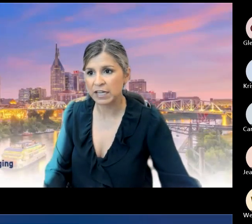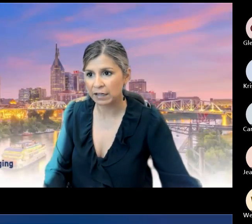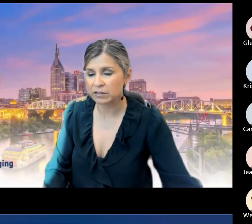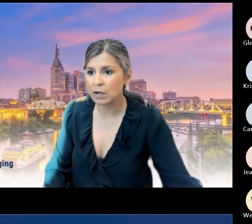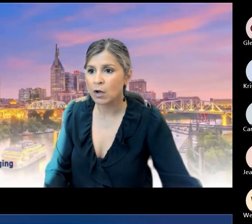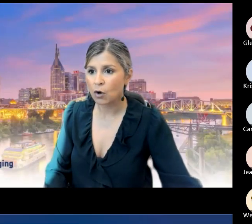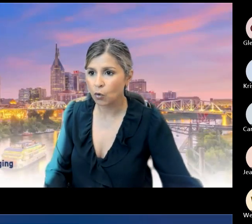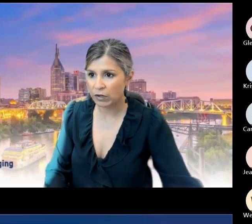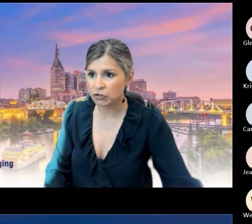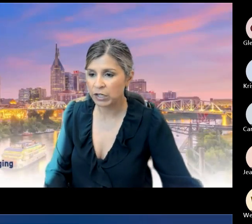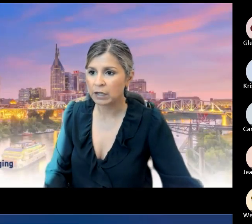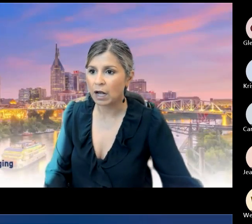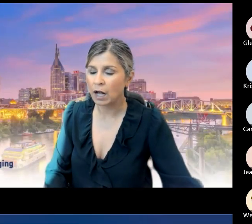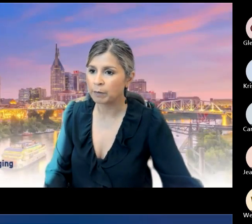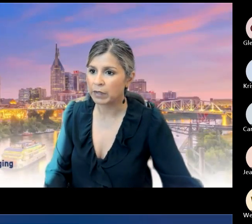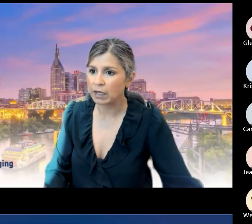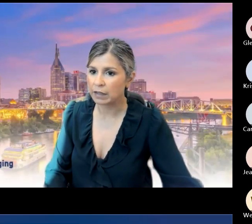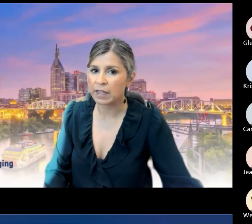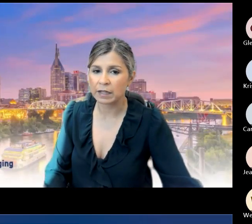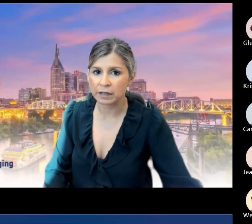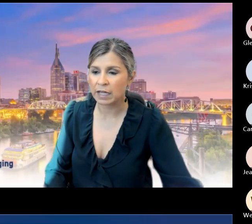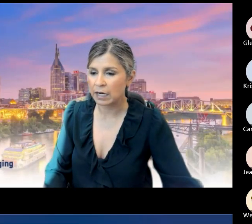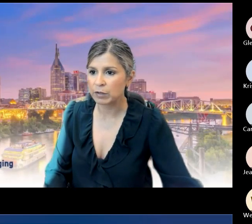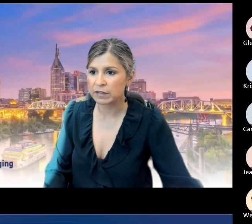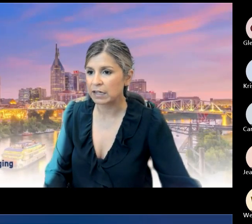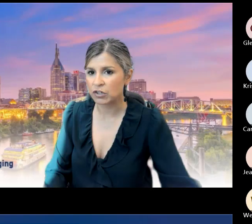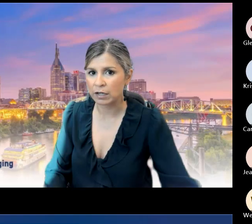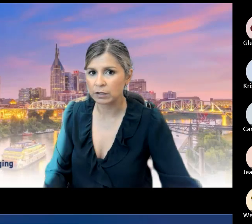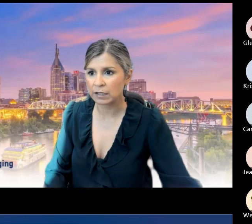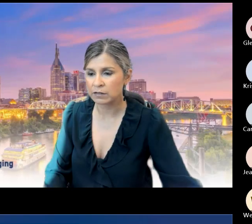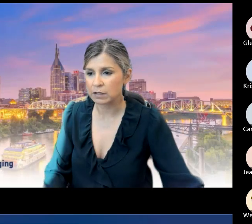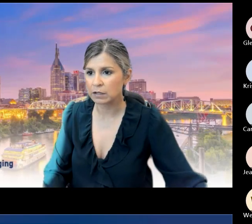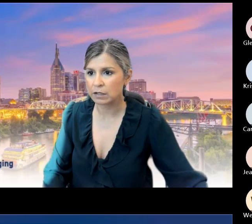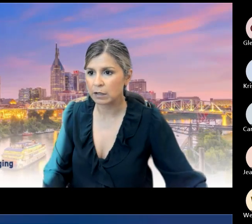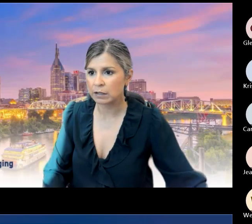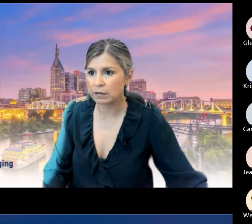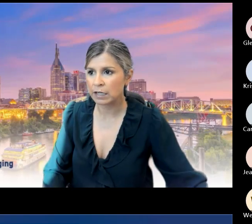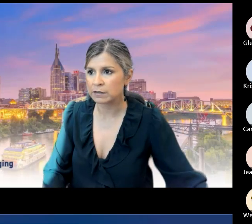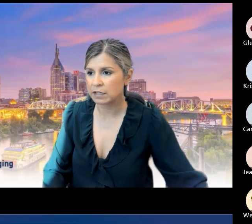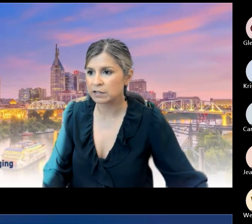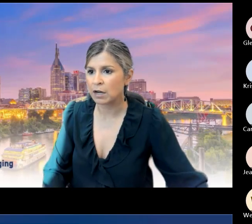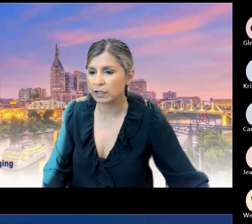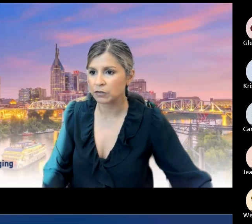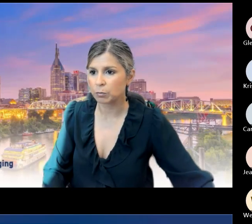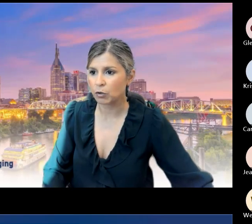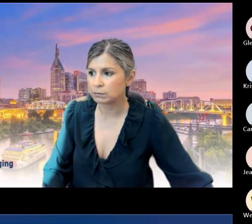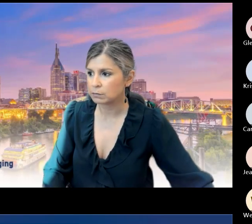but if it is an immigration status question, then then I would say that child is is is not eligible.